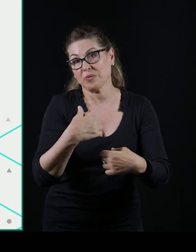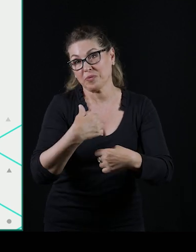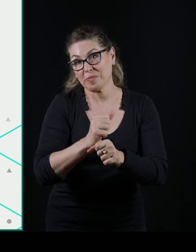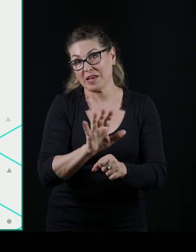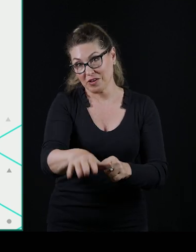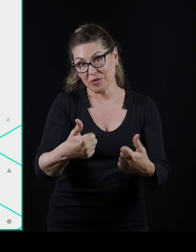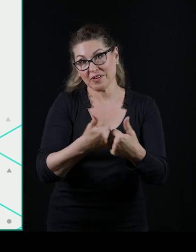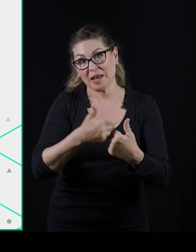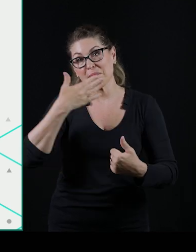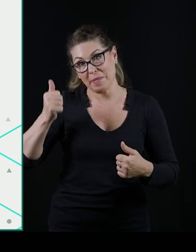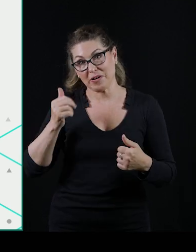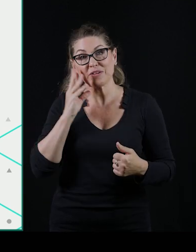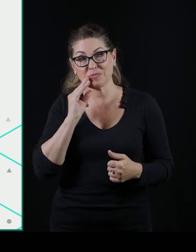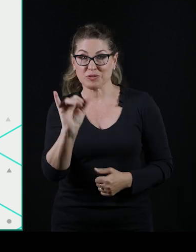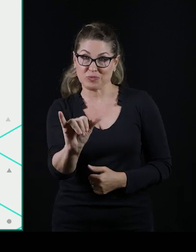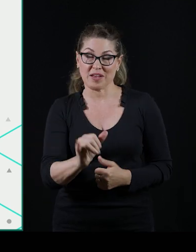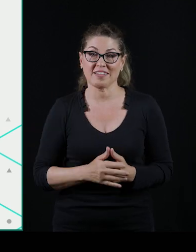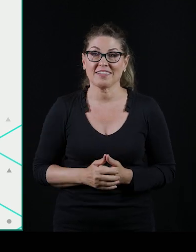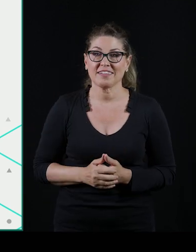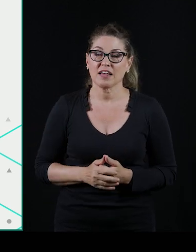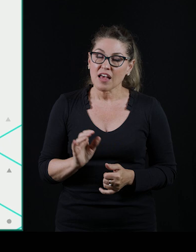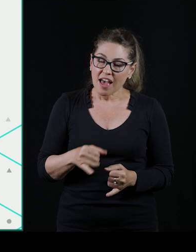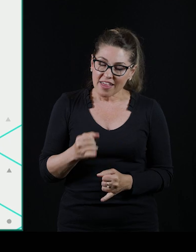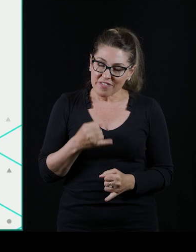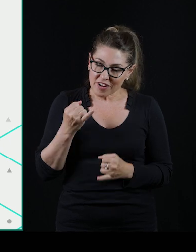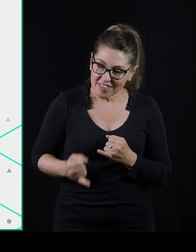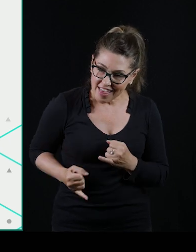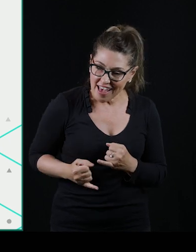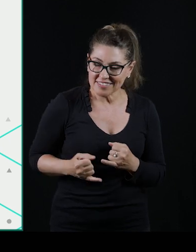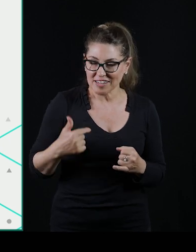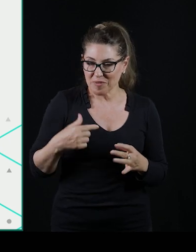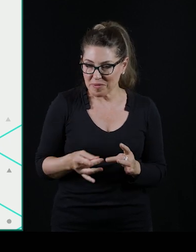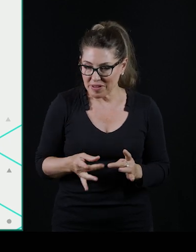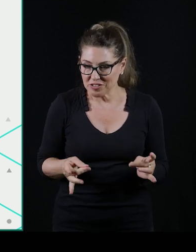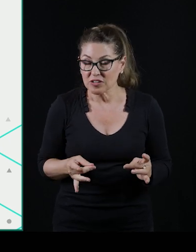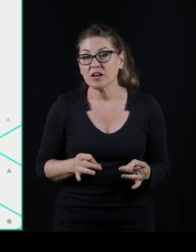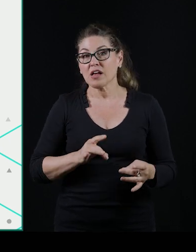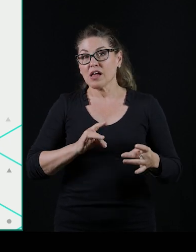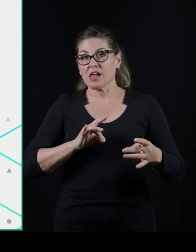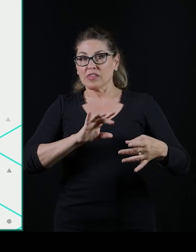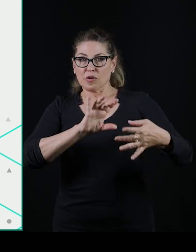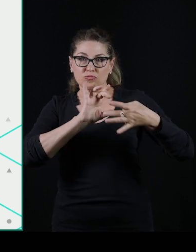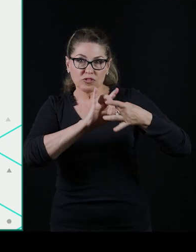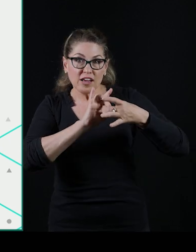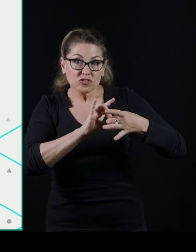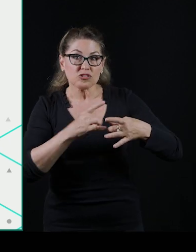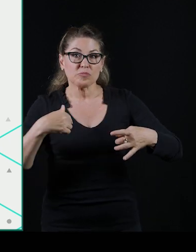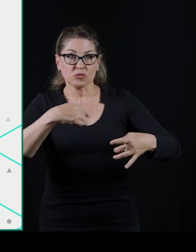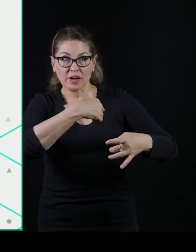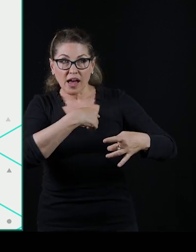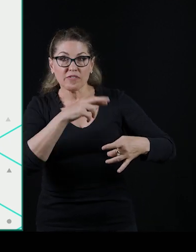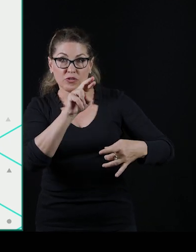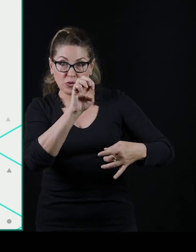and even better experience as well. And then the very last thing I'll mention is that the relationships that we built between the realms team